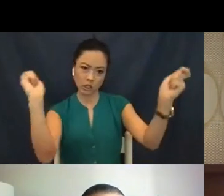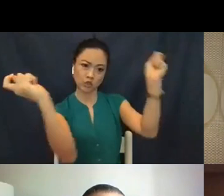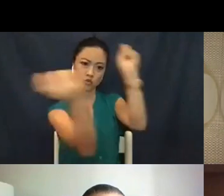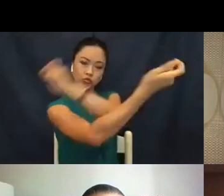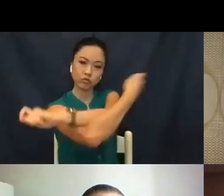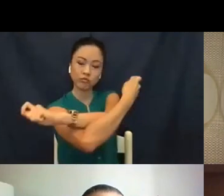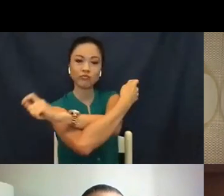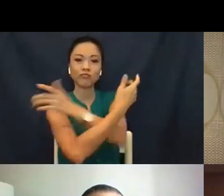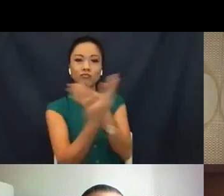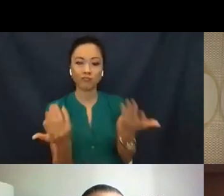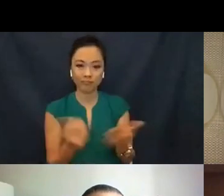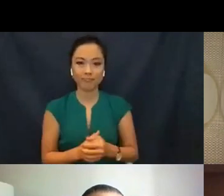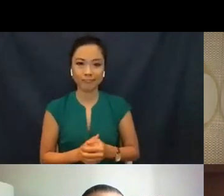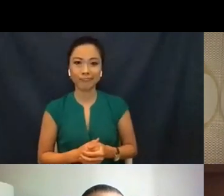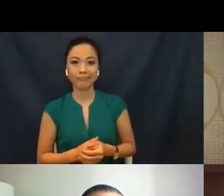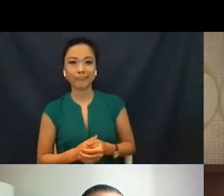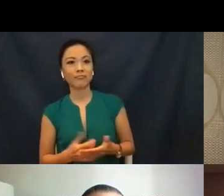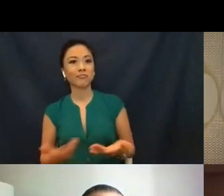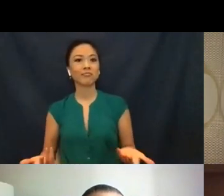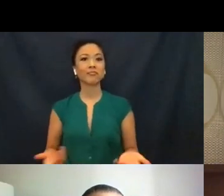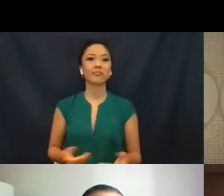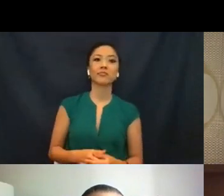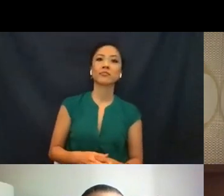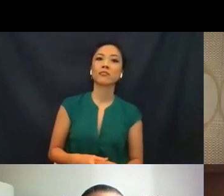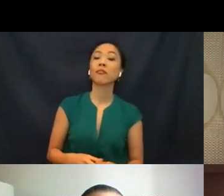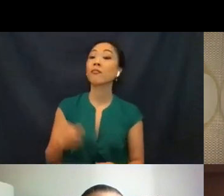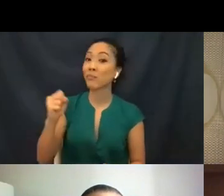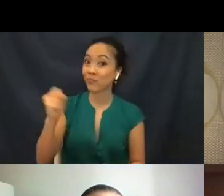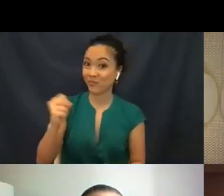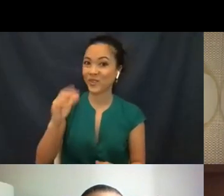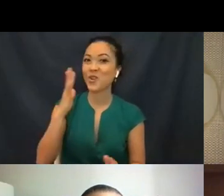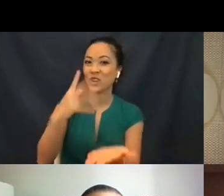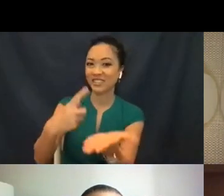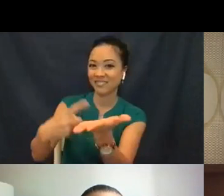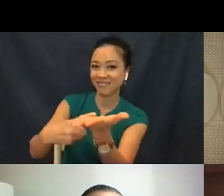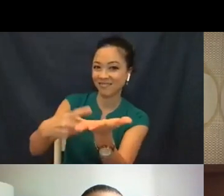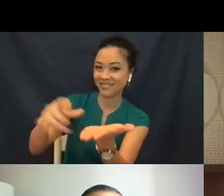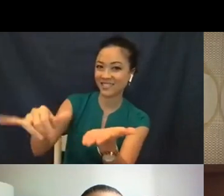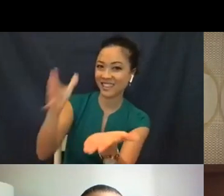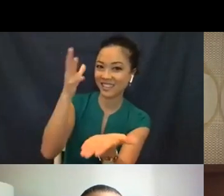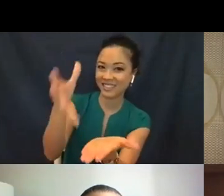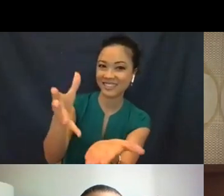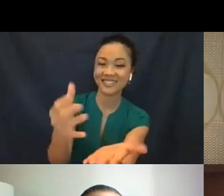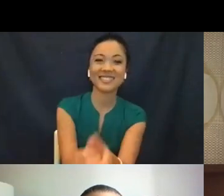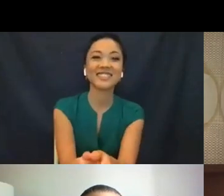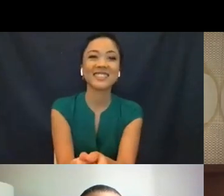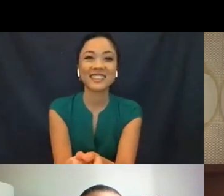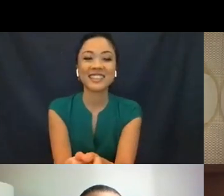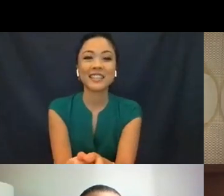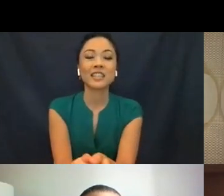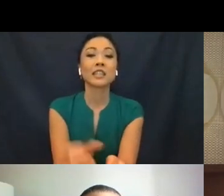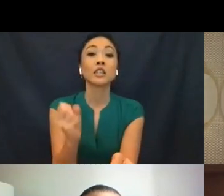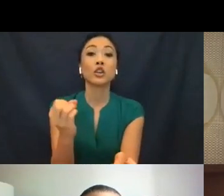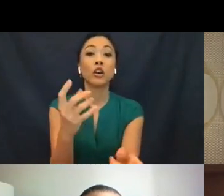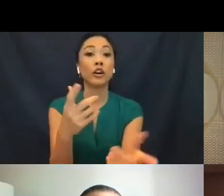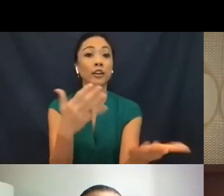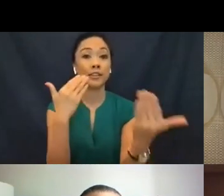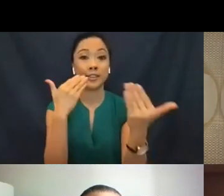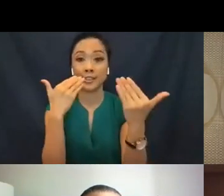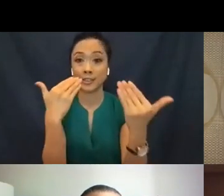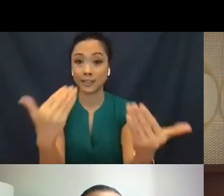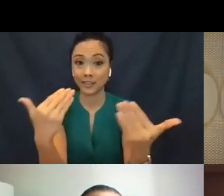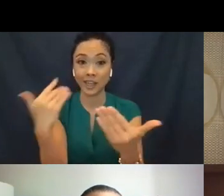you. So thank you for those deeper introductions and to the people who are watching can know